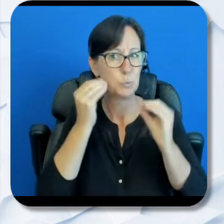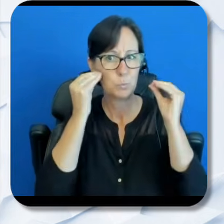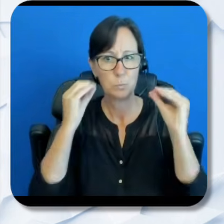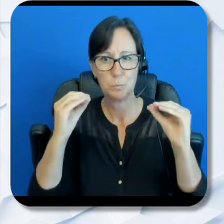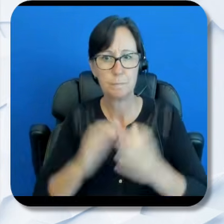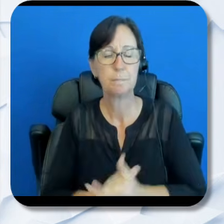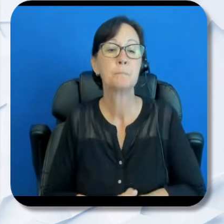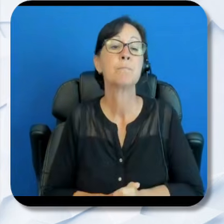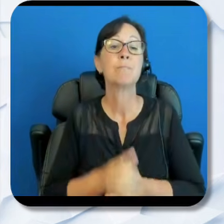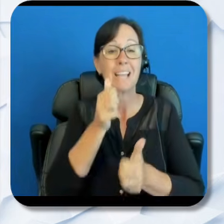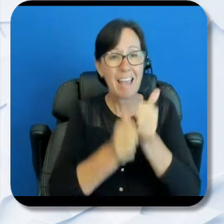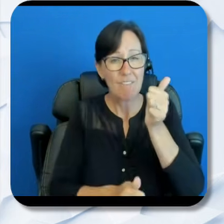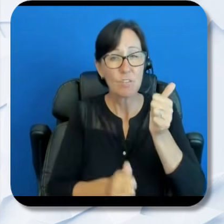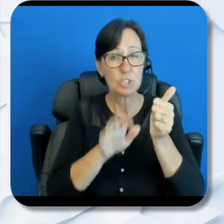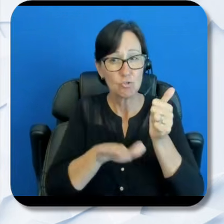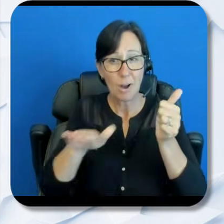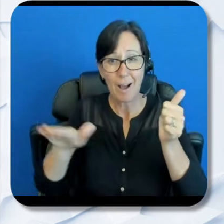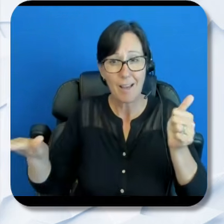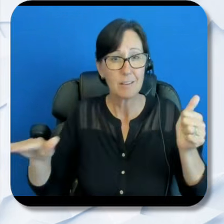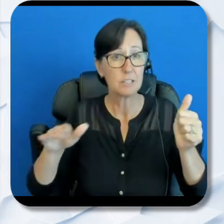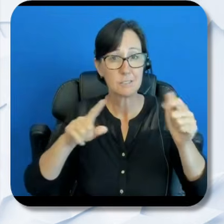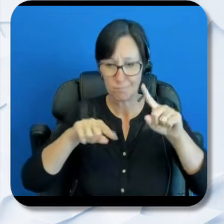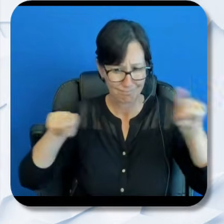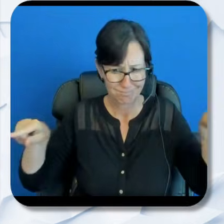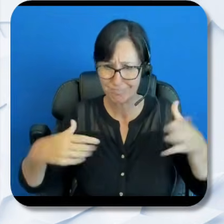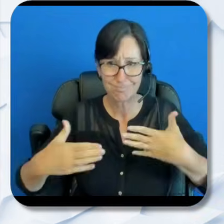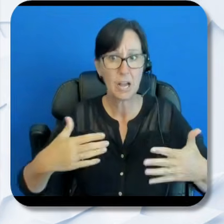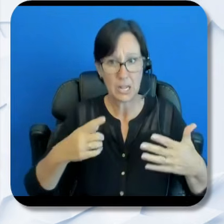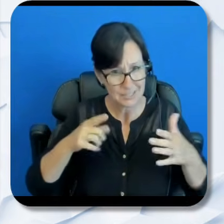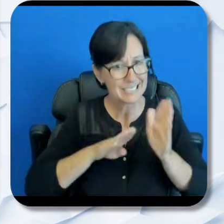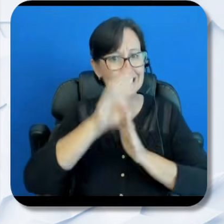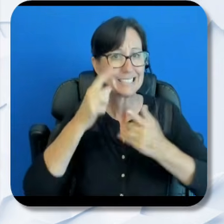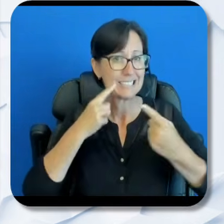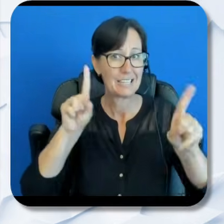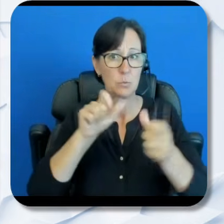Every child deserves the opportunity to succeed. And thrive in school.